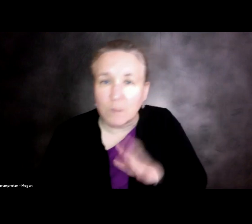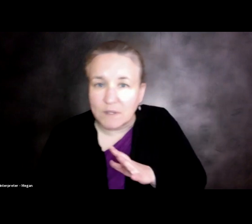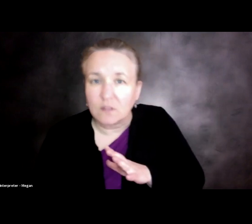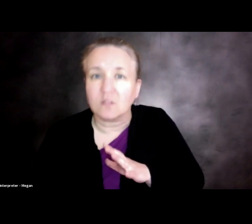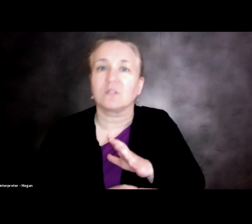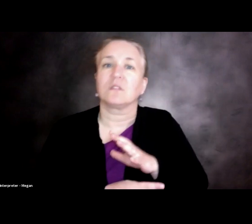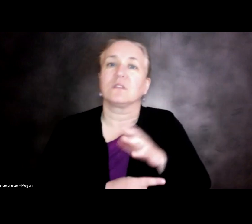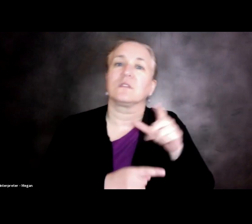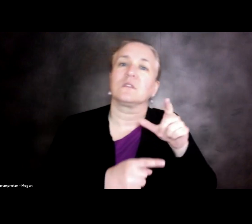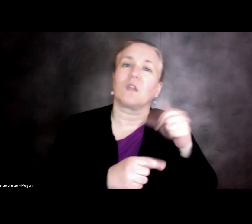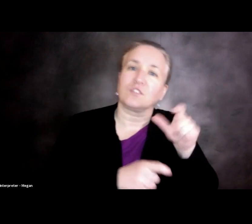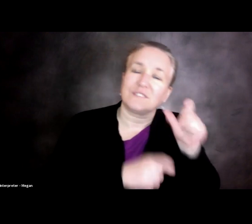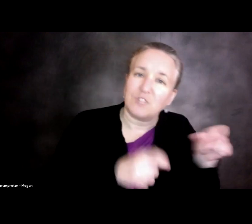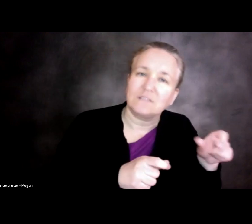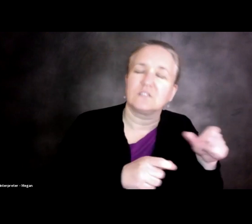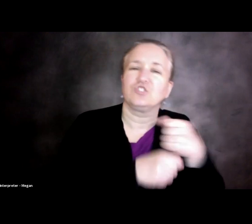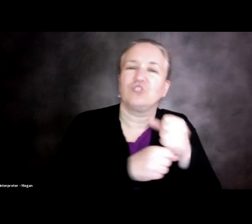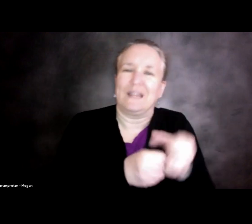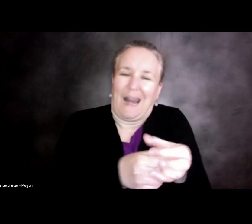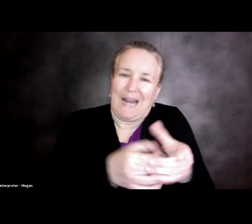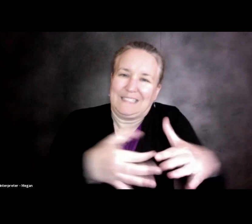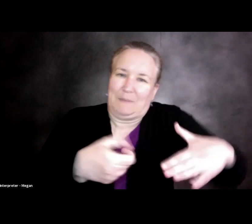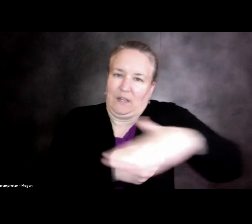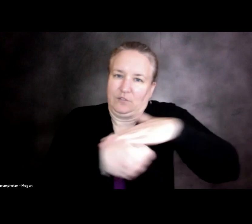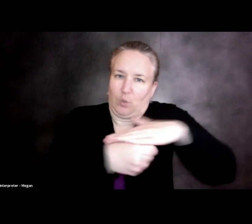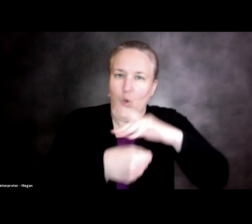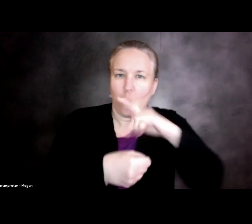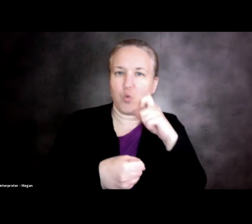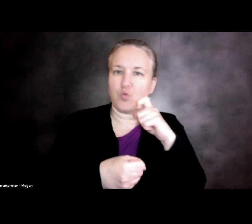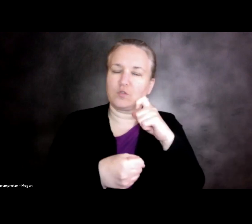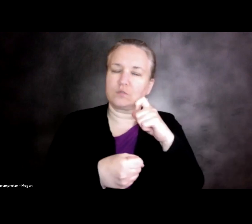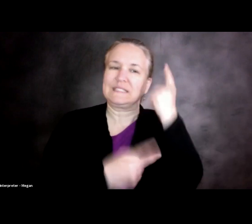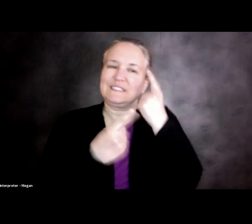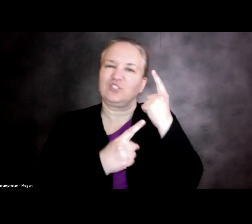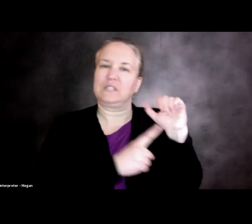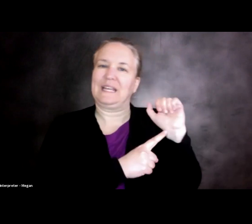creating an expanding zone of who is presumed to be agential.